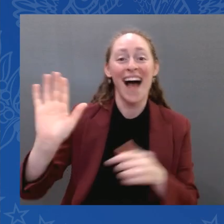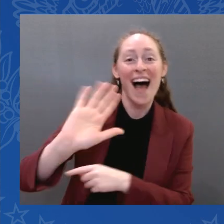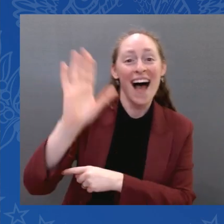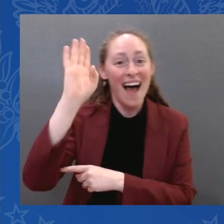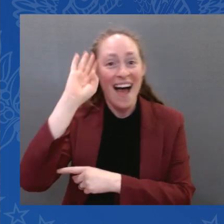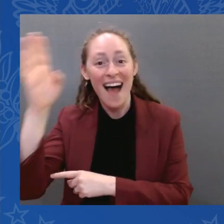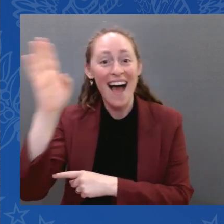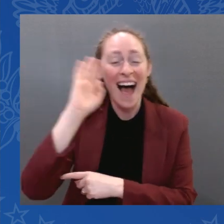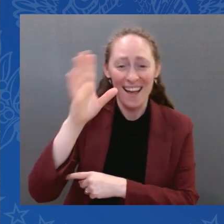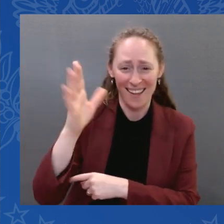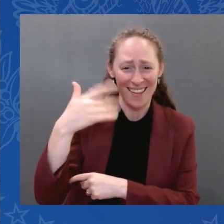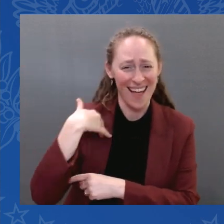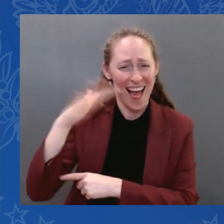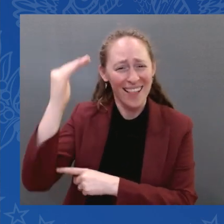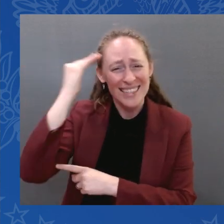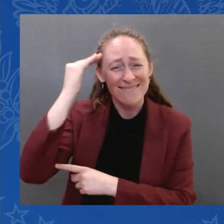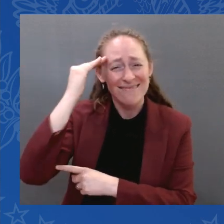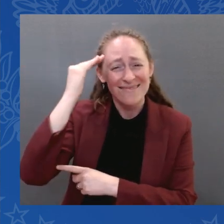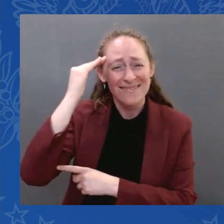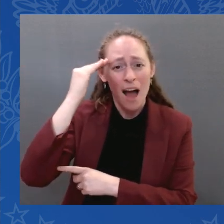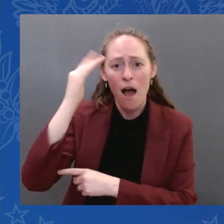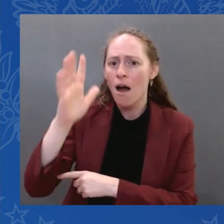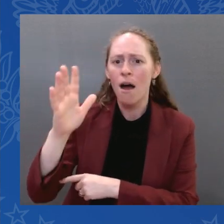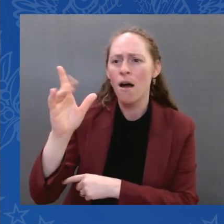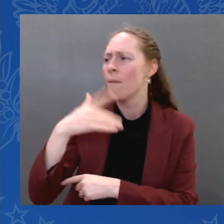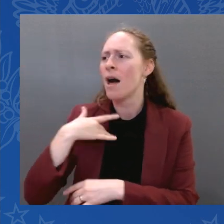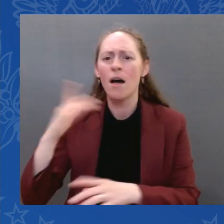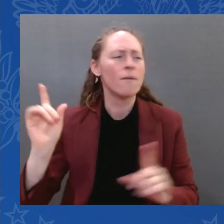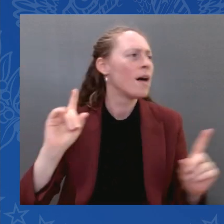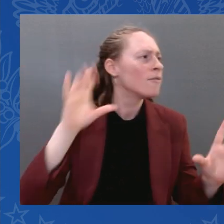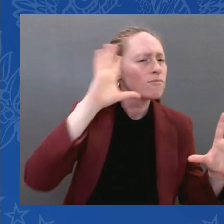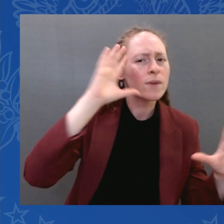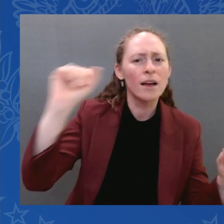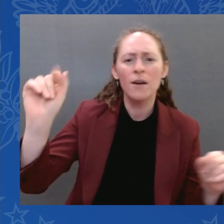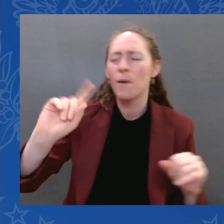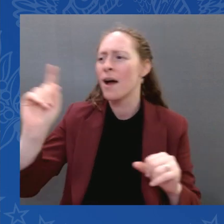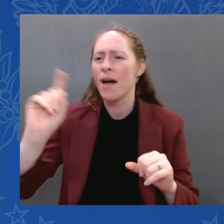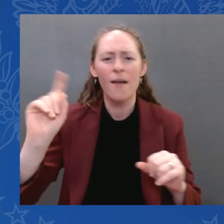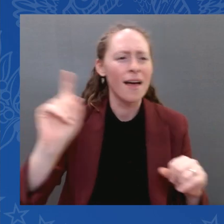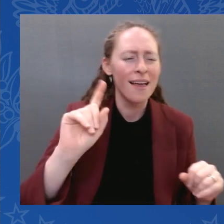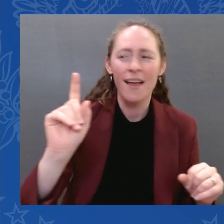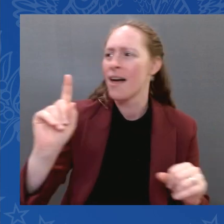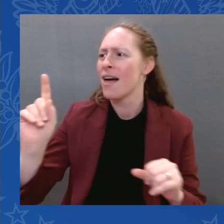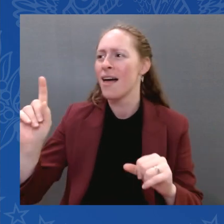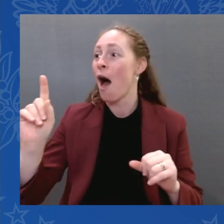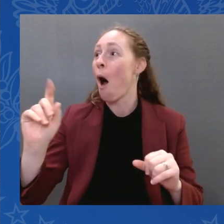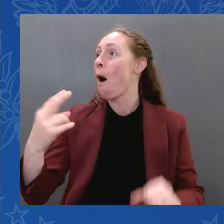Folks, look, you know, I'm Joe Biden's husband and proud of it.